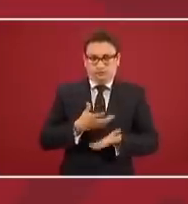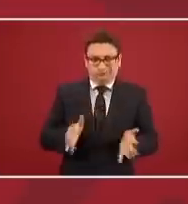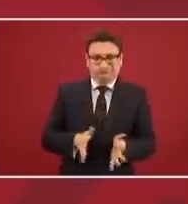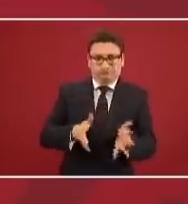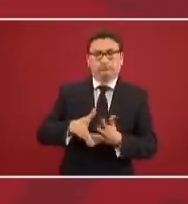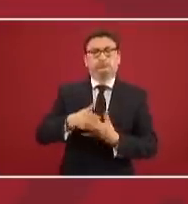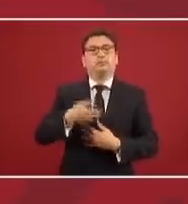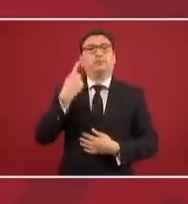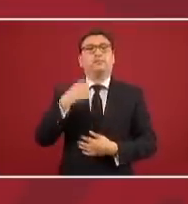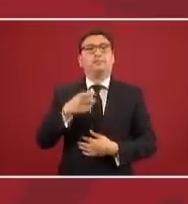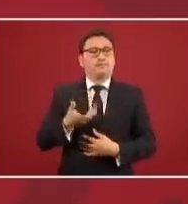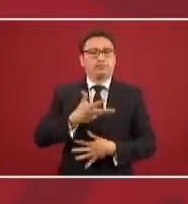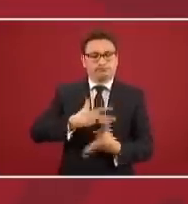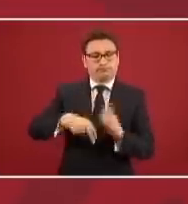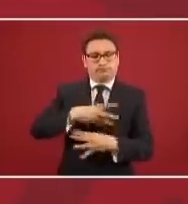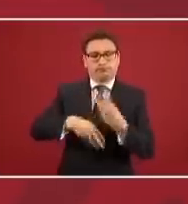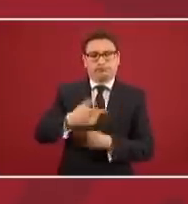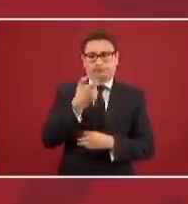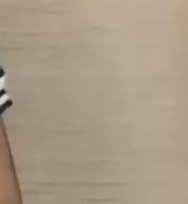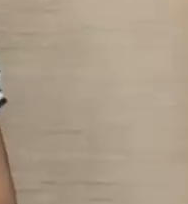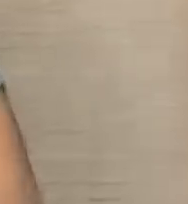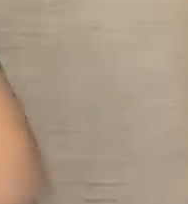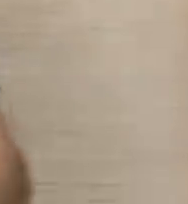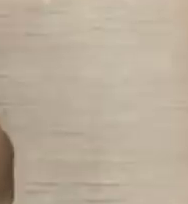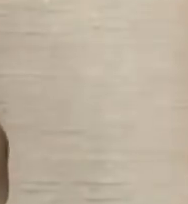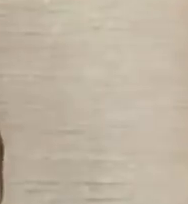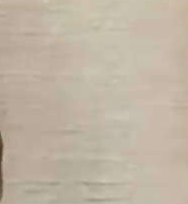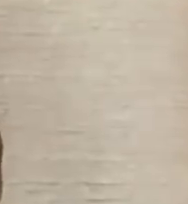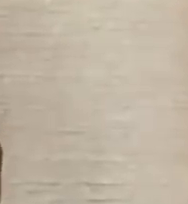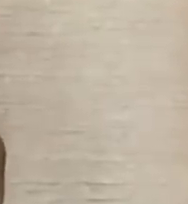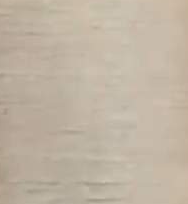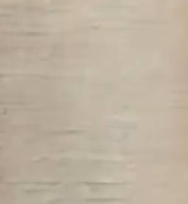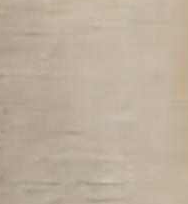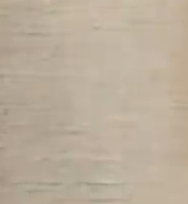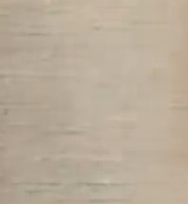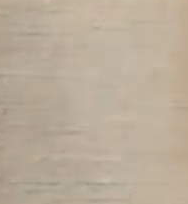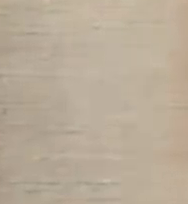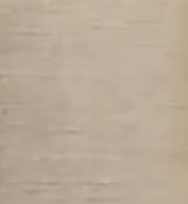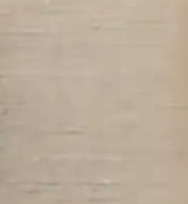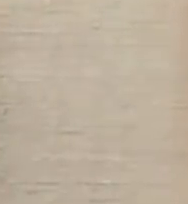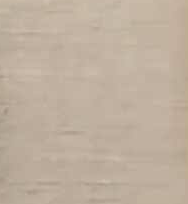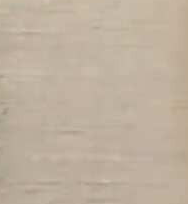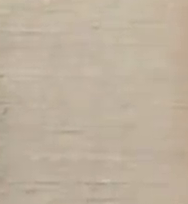economy when he mentions that they released a